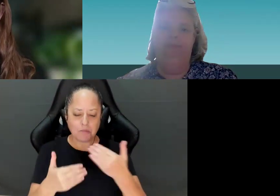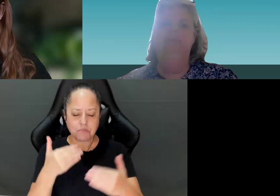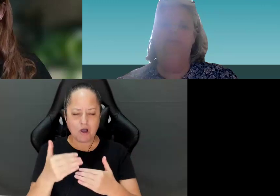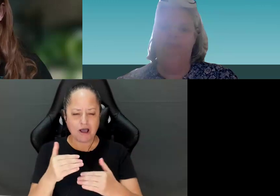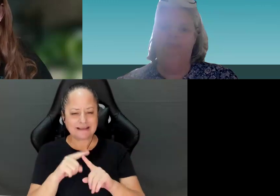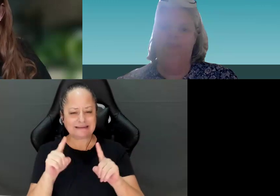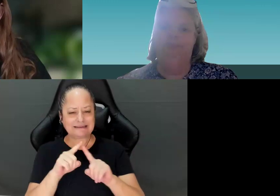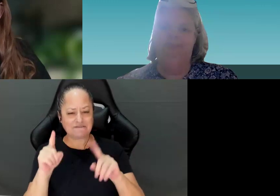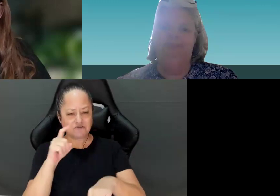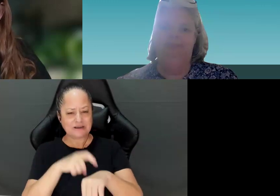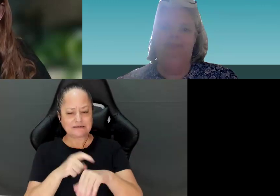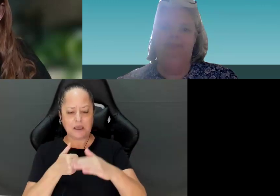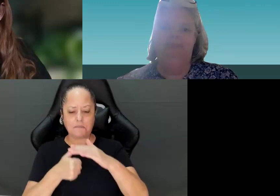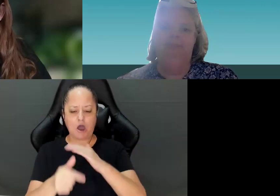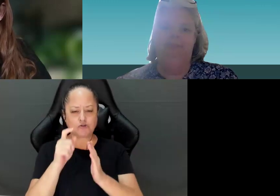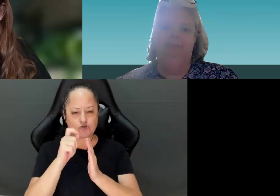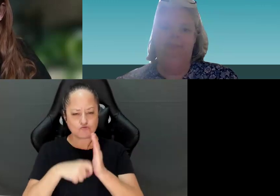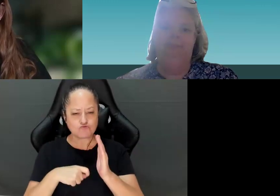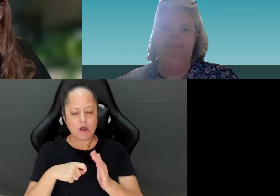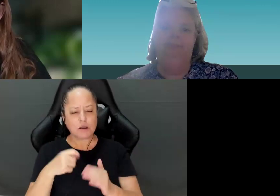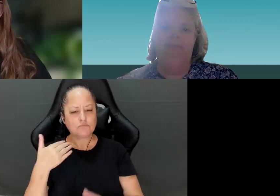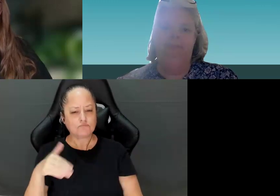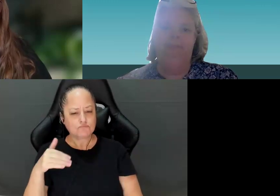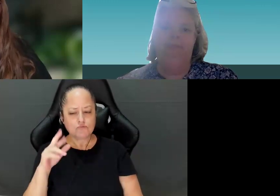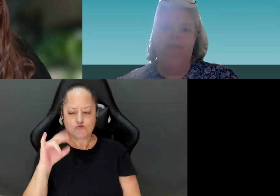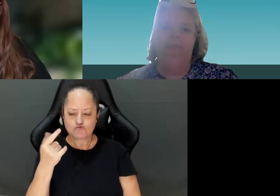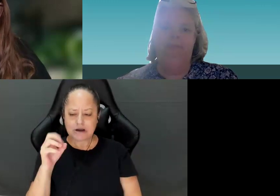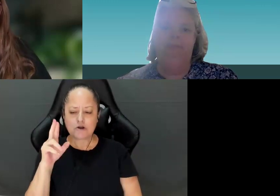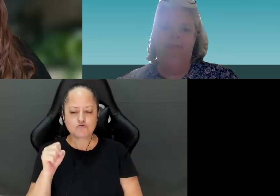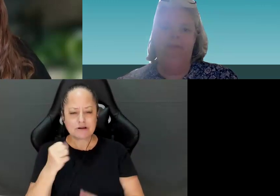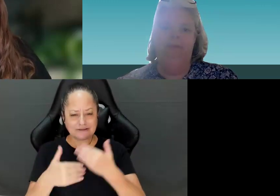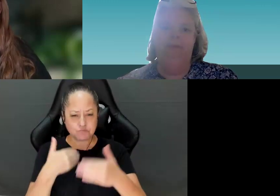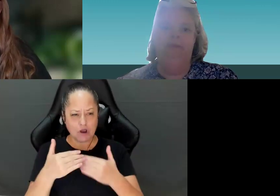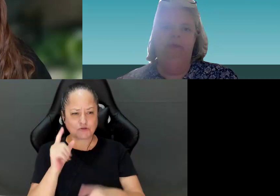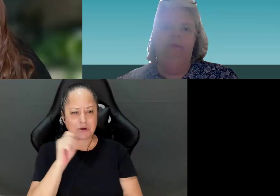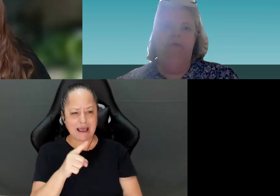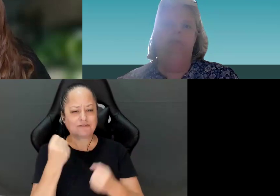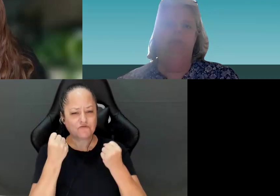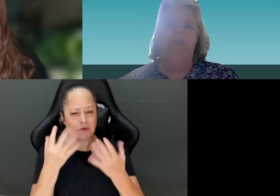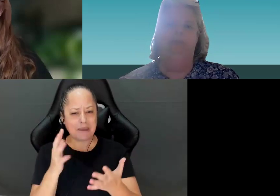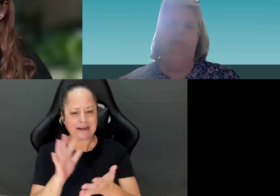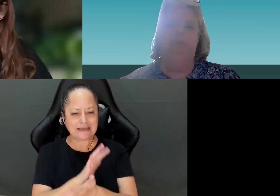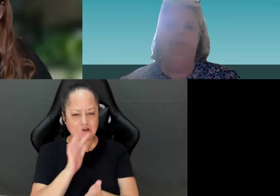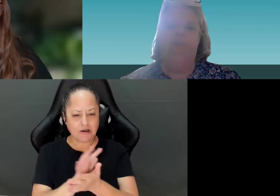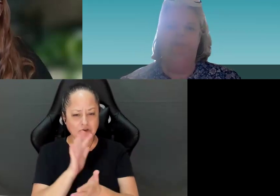So our underwriting is kind of a rigorous process and we do ask for a lot of documents.